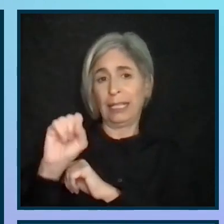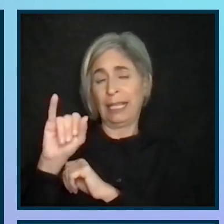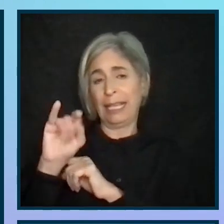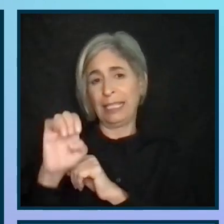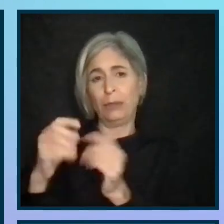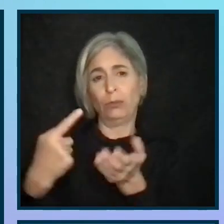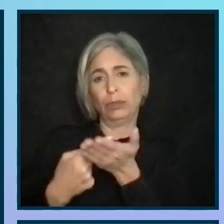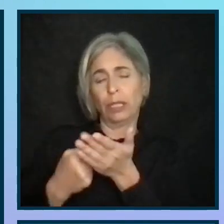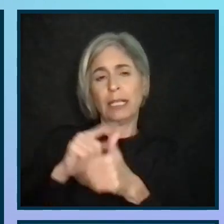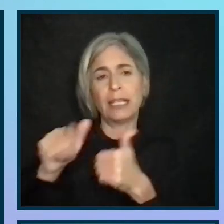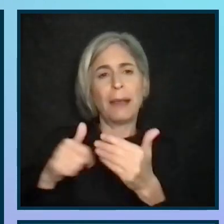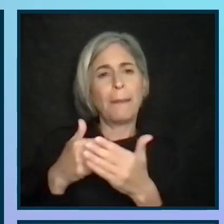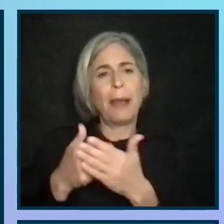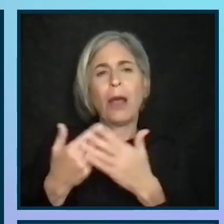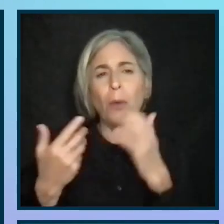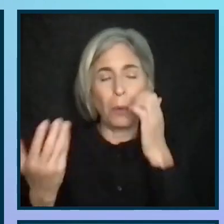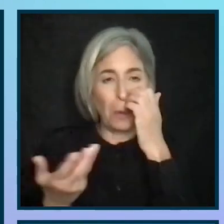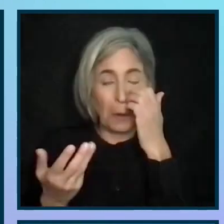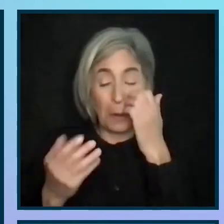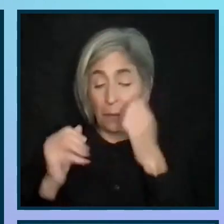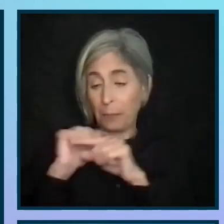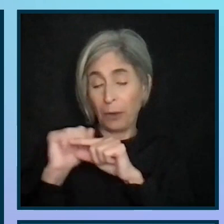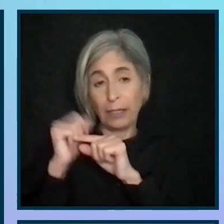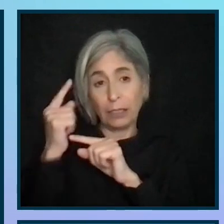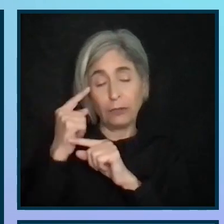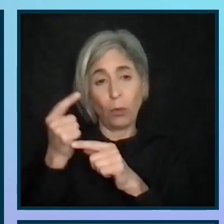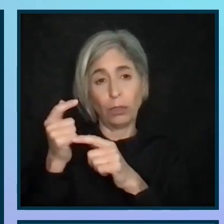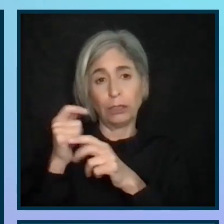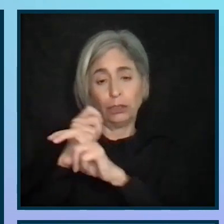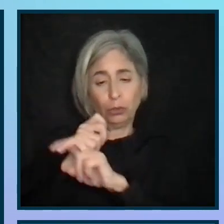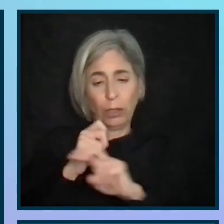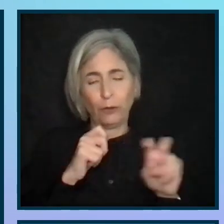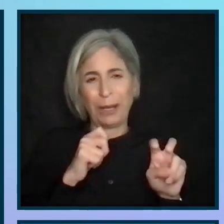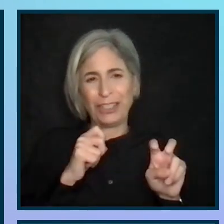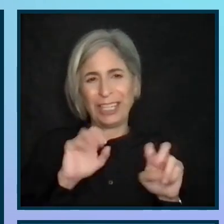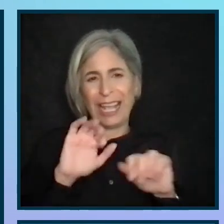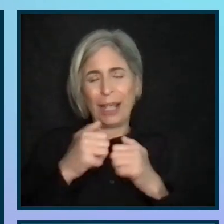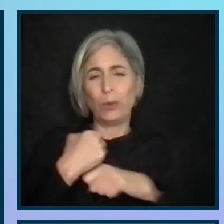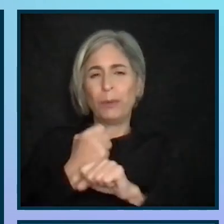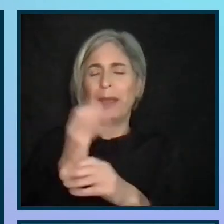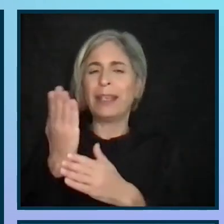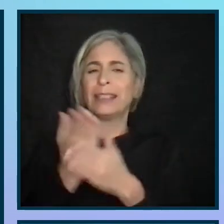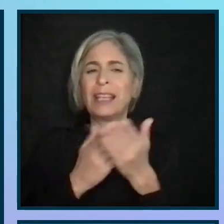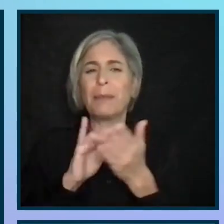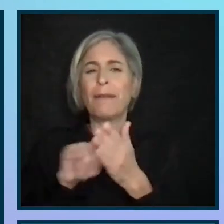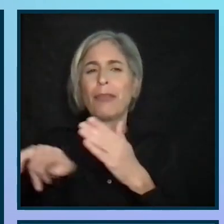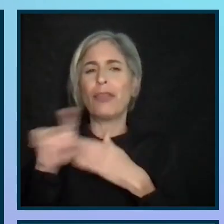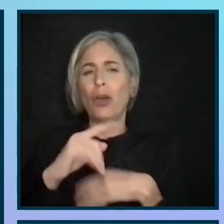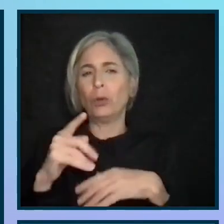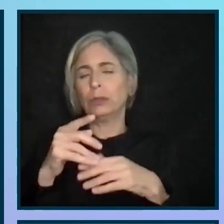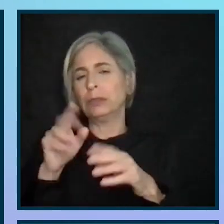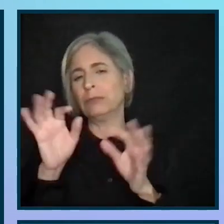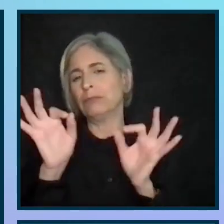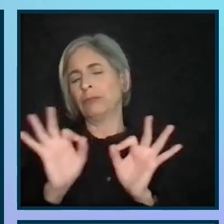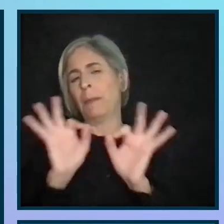about the practices for transformation and how you can make some of those team practices stick can.